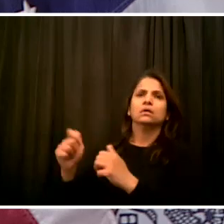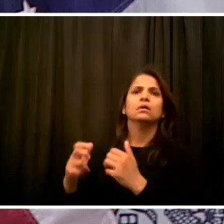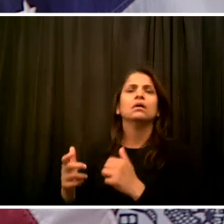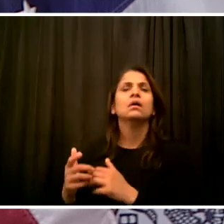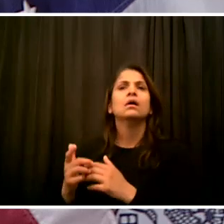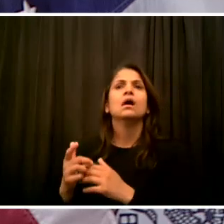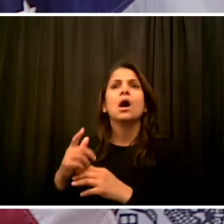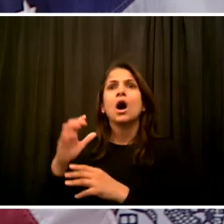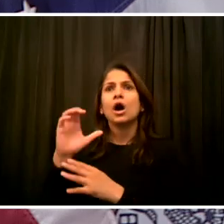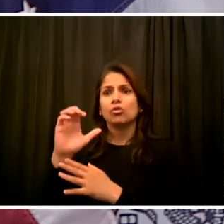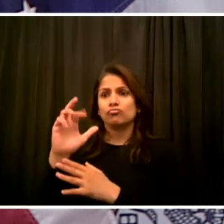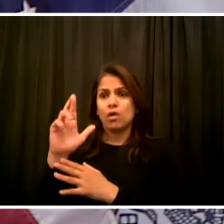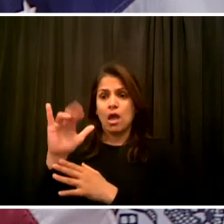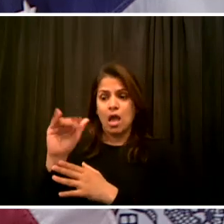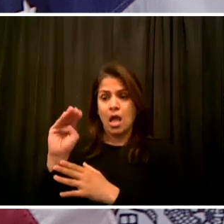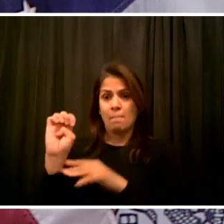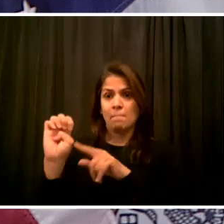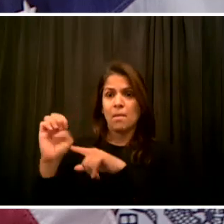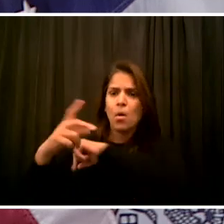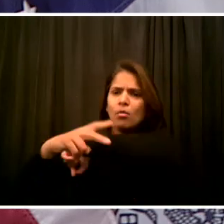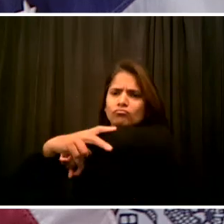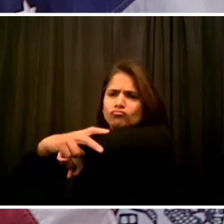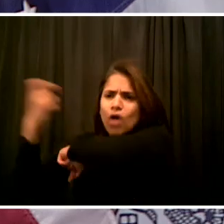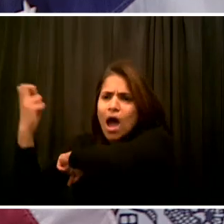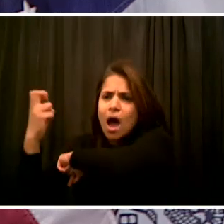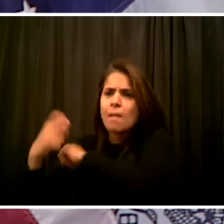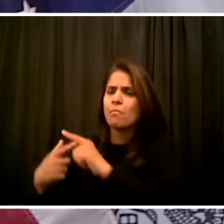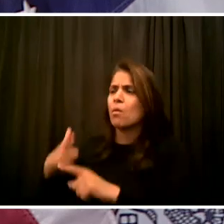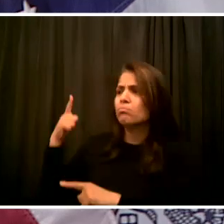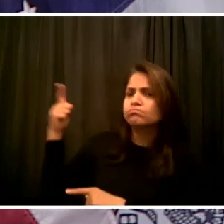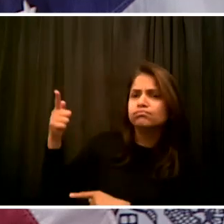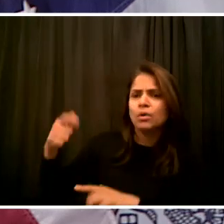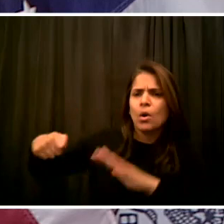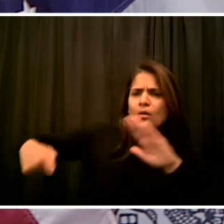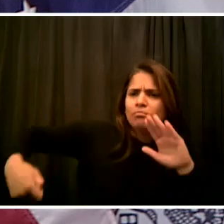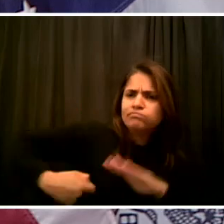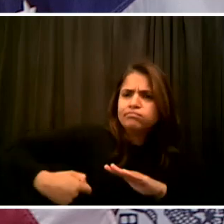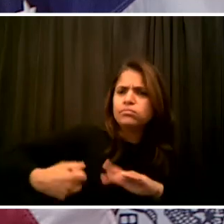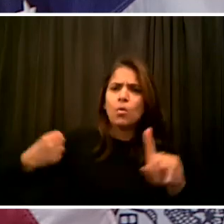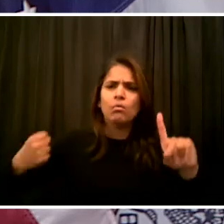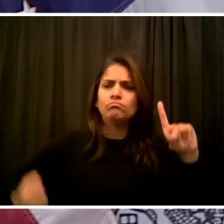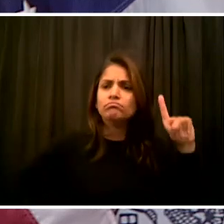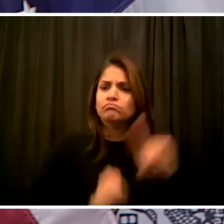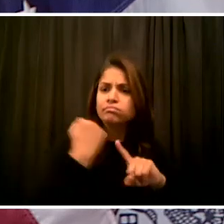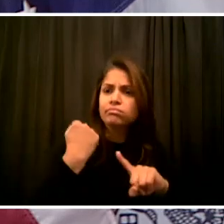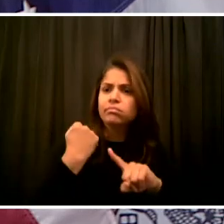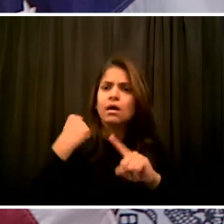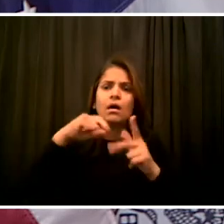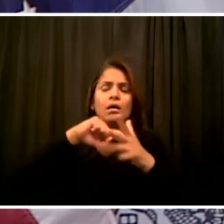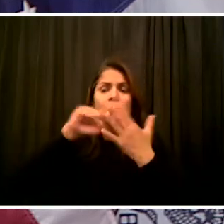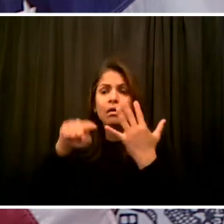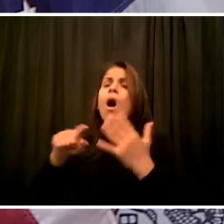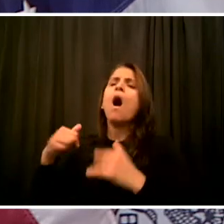NEW YORK CITY. AND INCLUDING OUR PARTNERS, SPECIAL